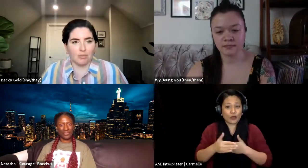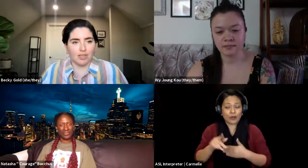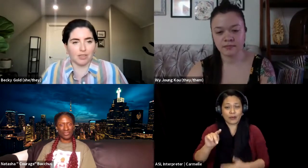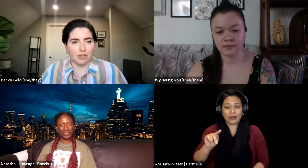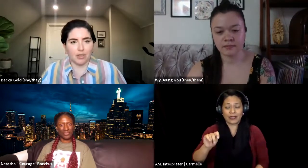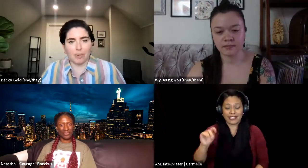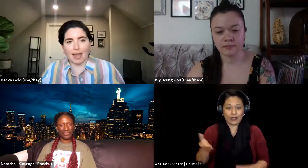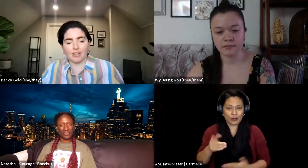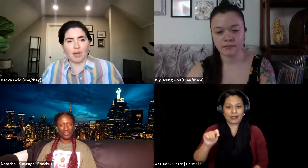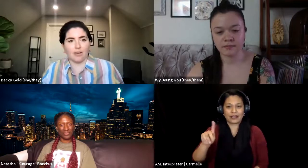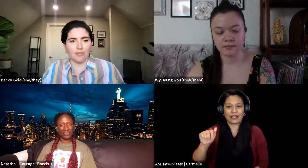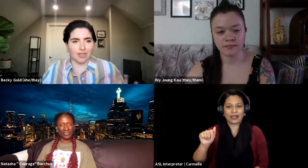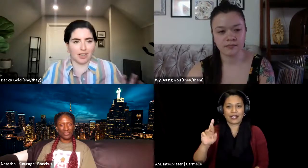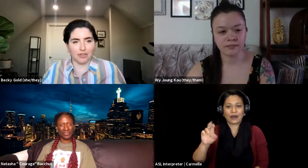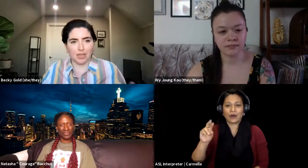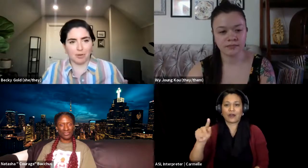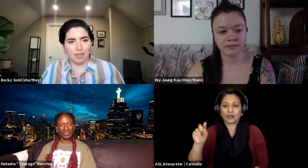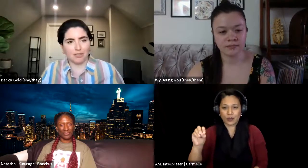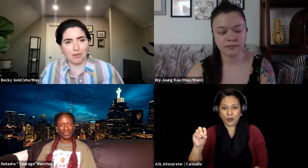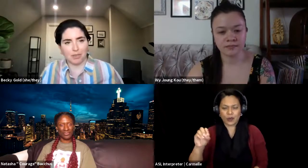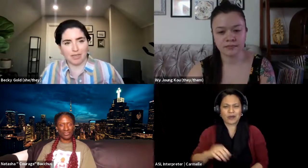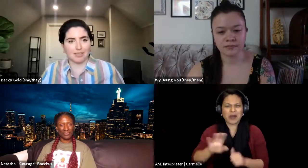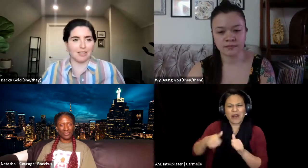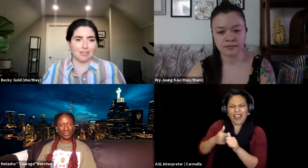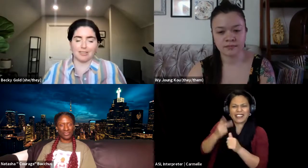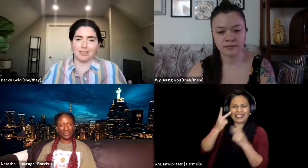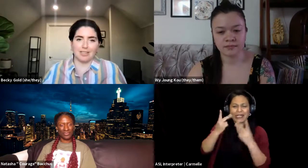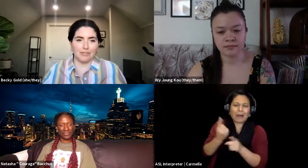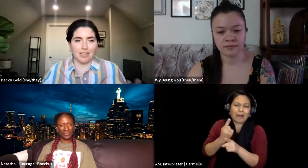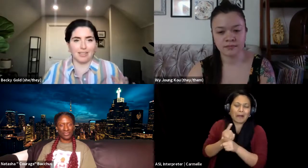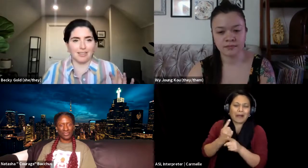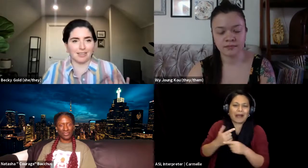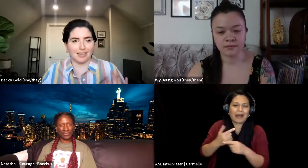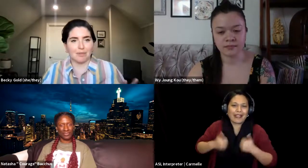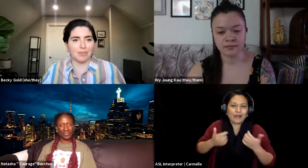and so in the back you have kind of your typical living room things there's tv and lamps